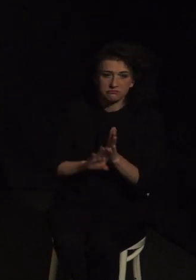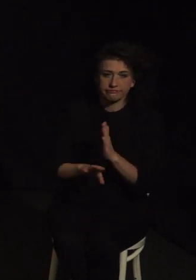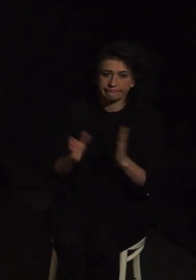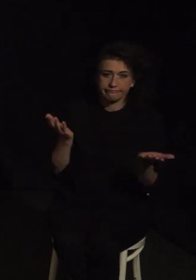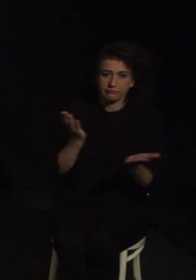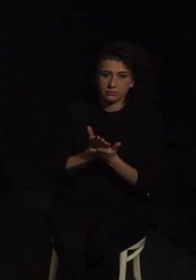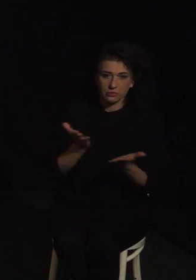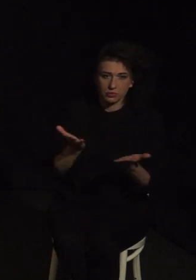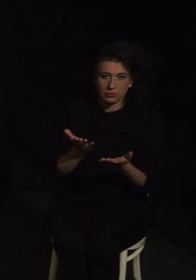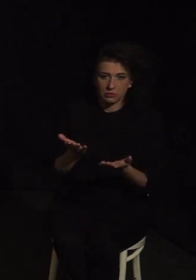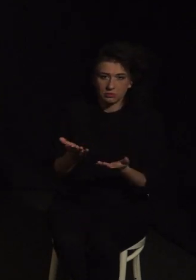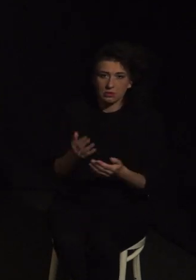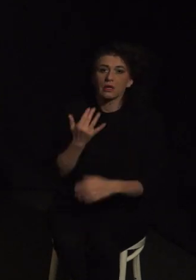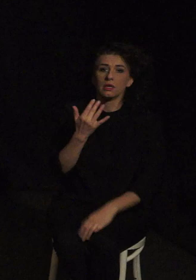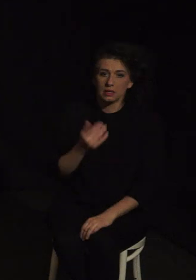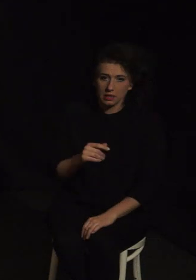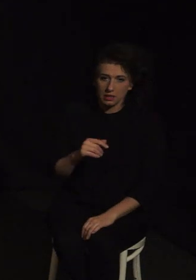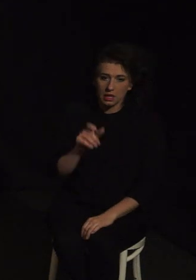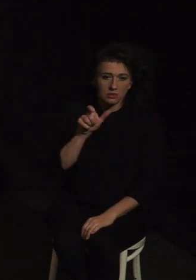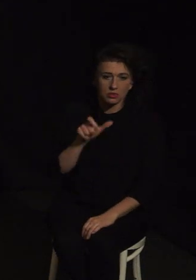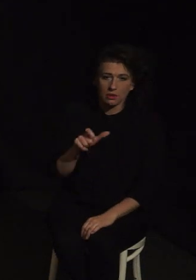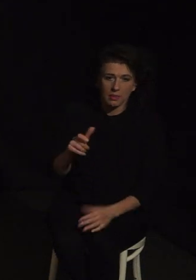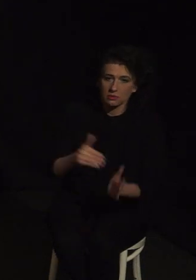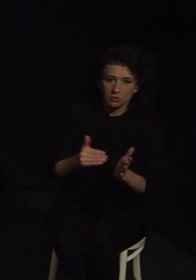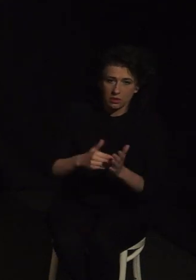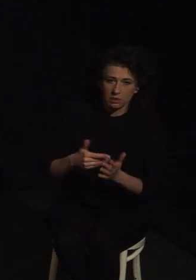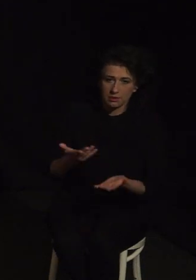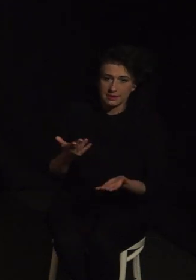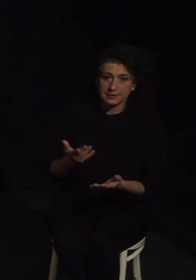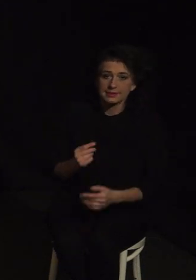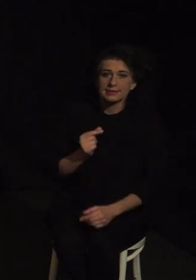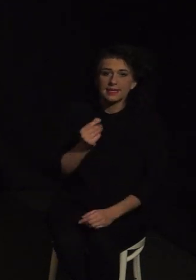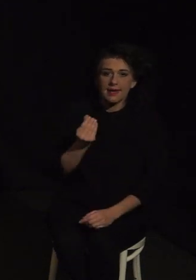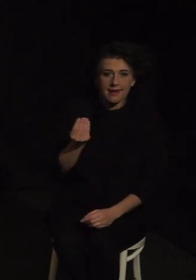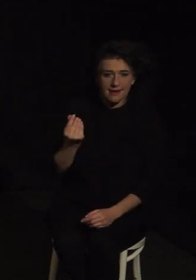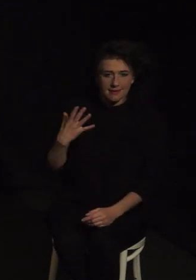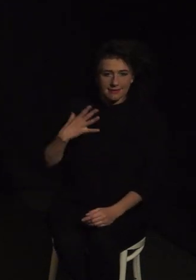"Ile Cię trzeba cenić..." I need to stress it.